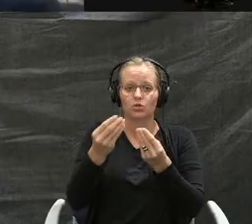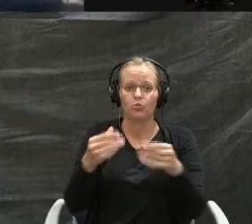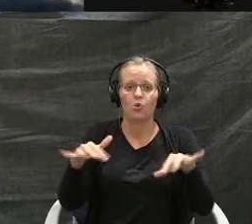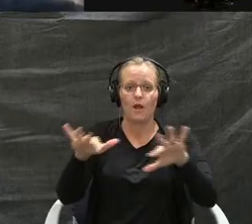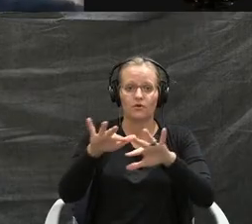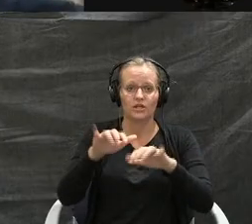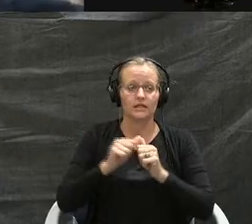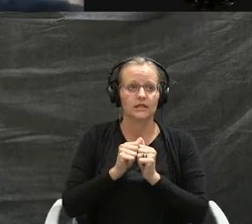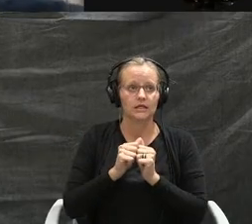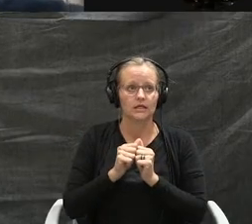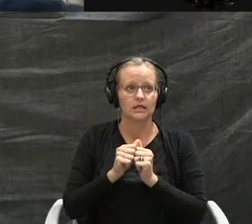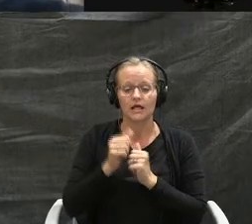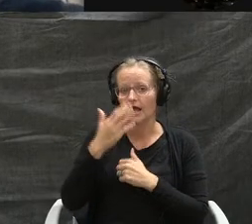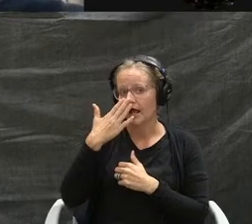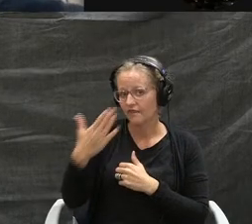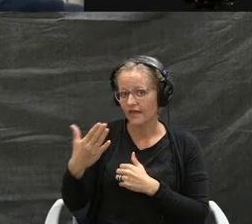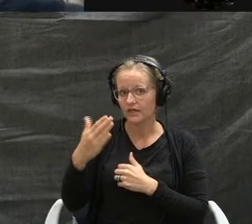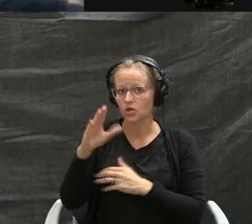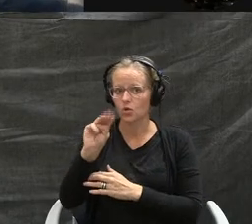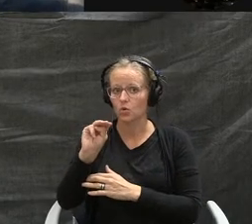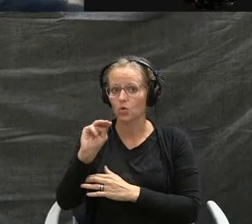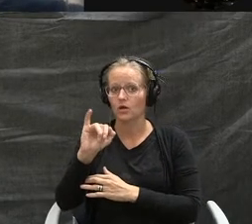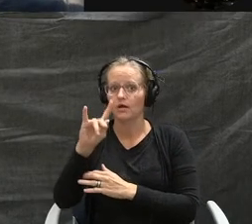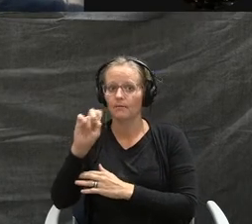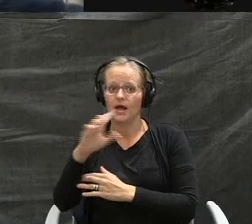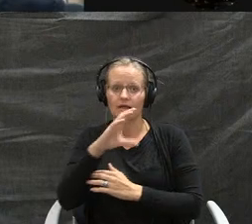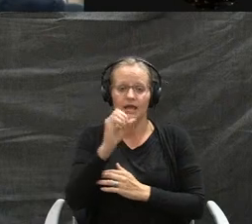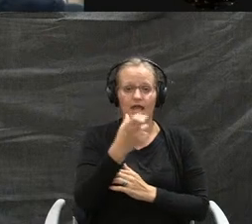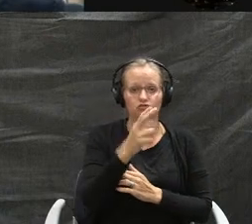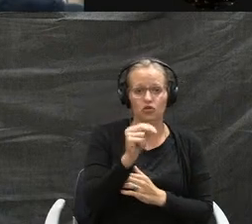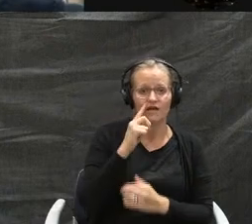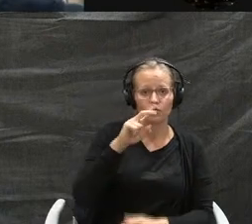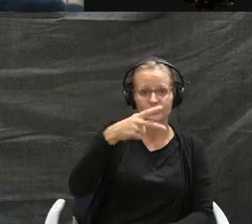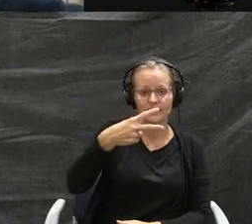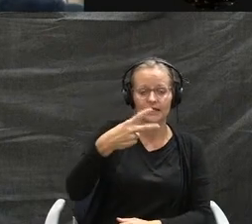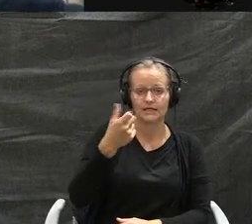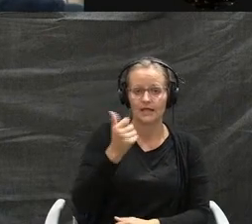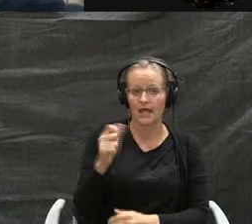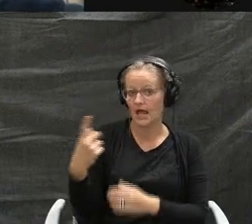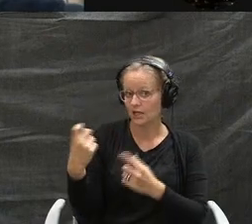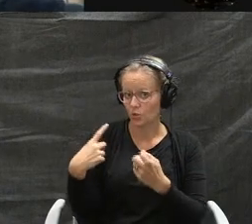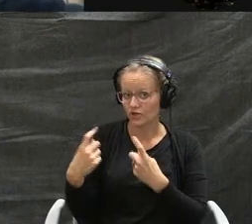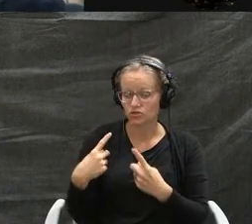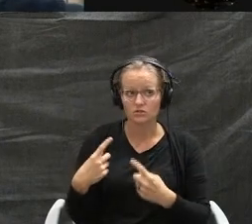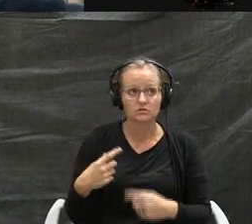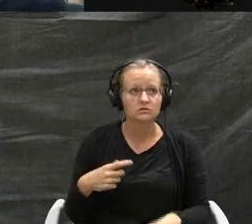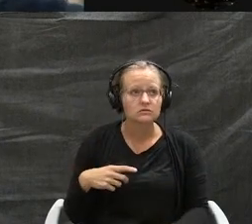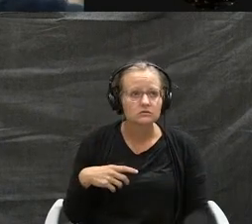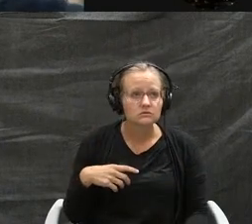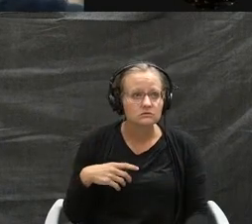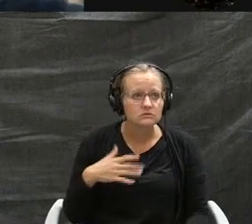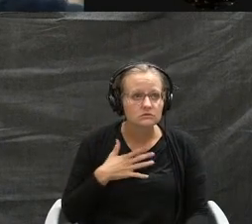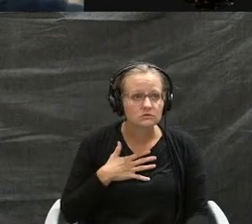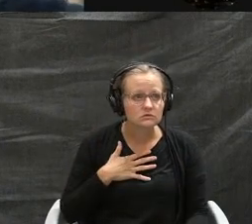Thank you John for the second. Any comments or questions for Mr Bourgeois? Go ahead.